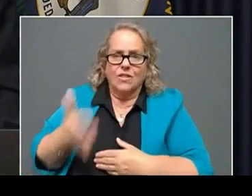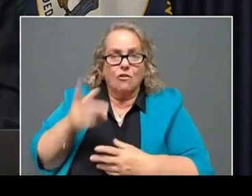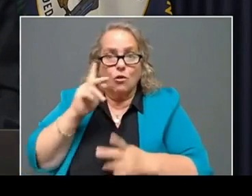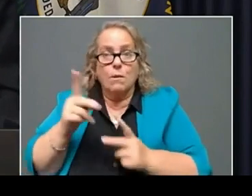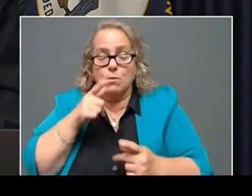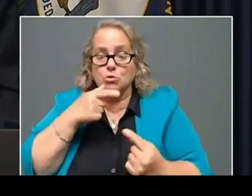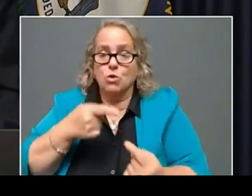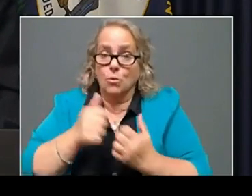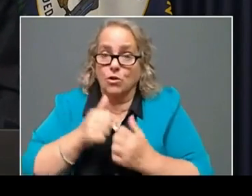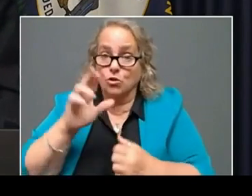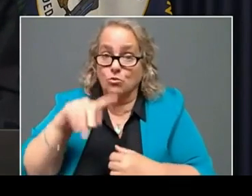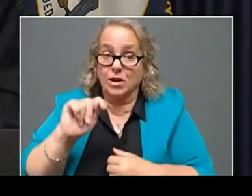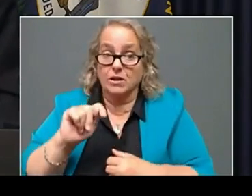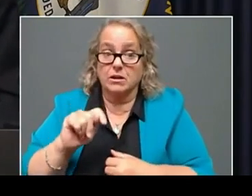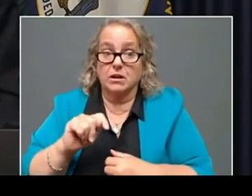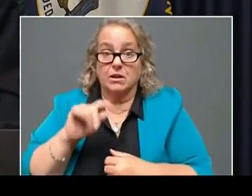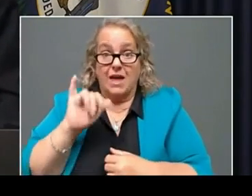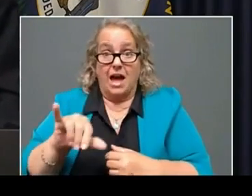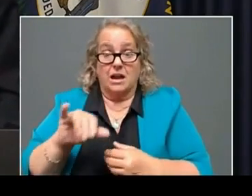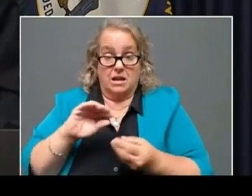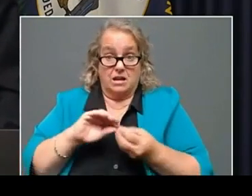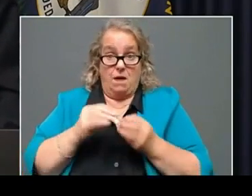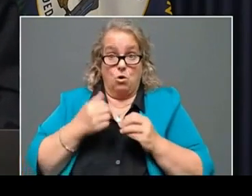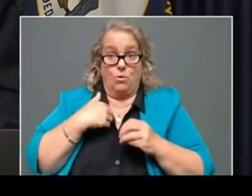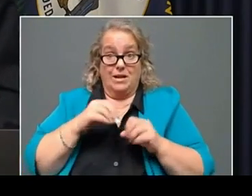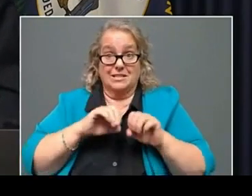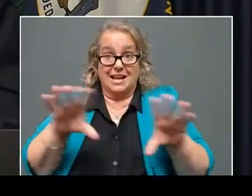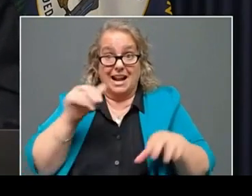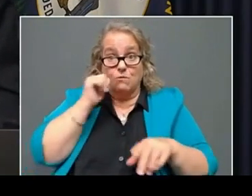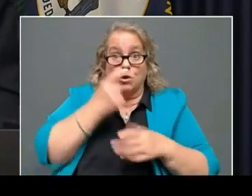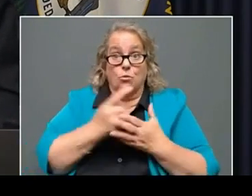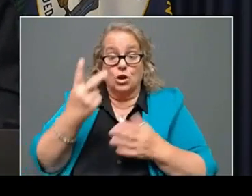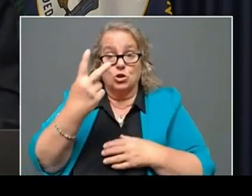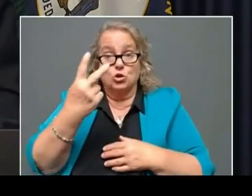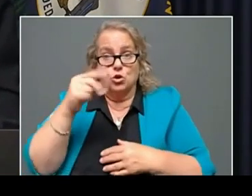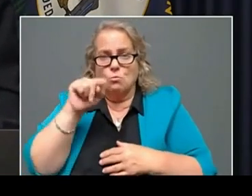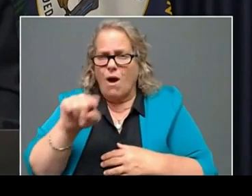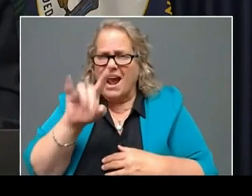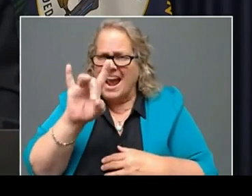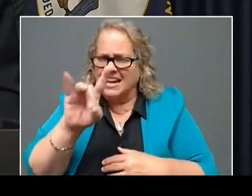increasing every week. We did over $2 million, 2.8 I think last week. And